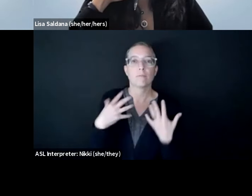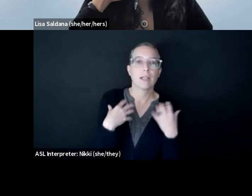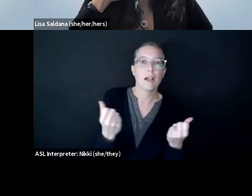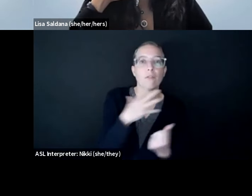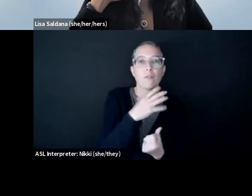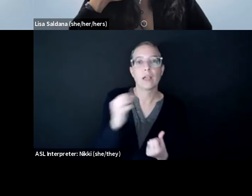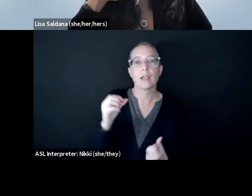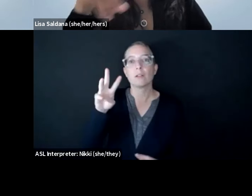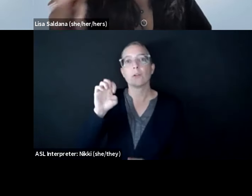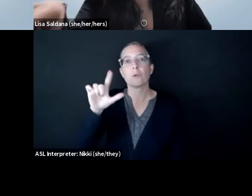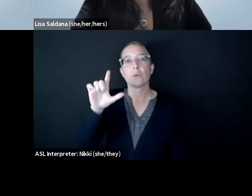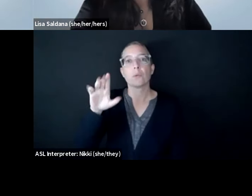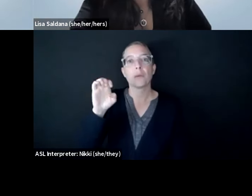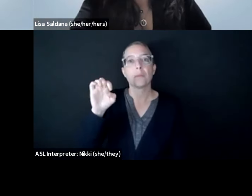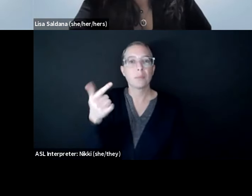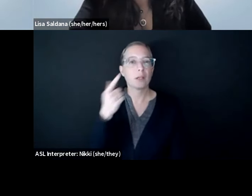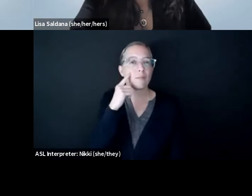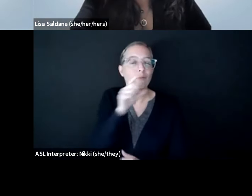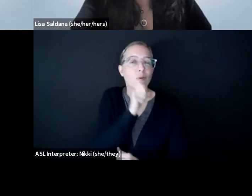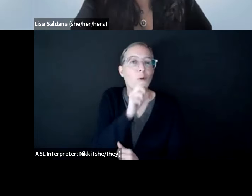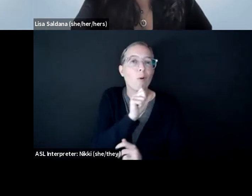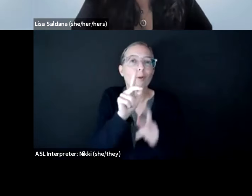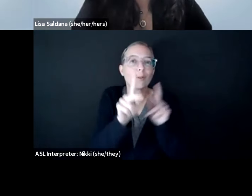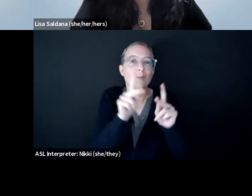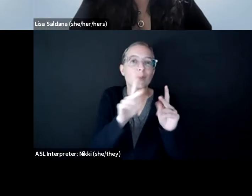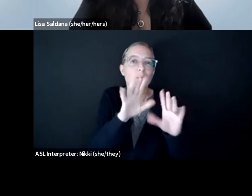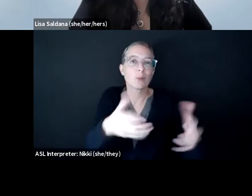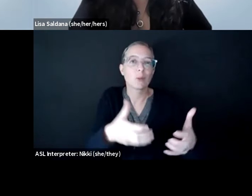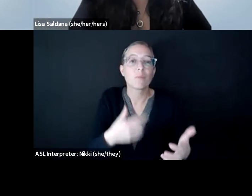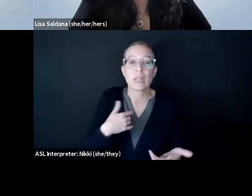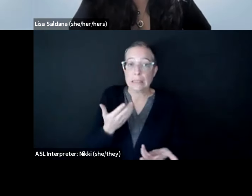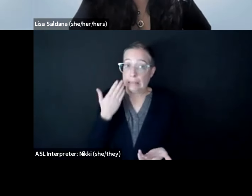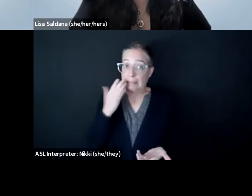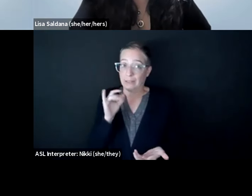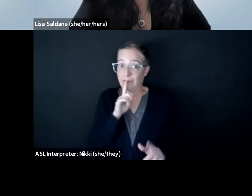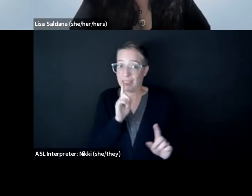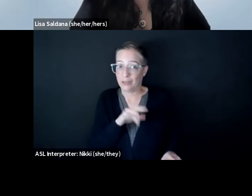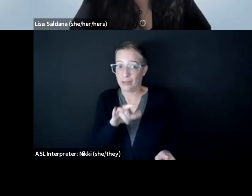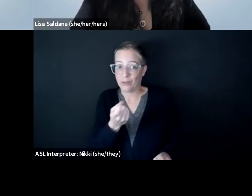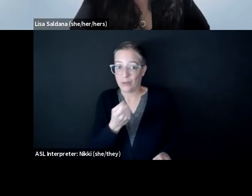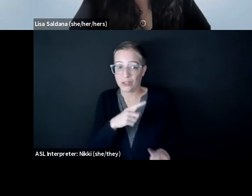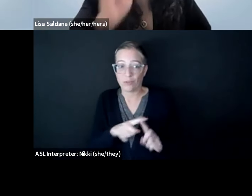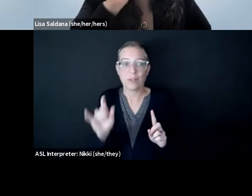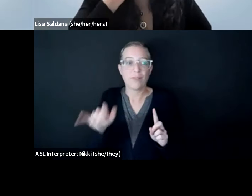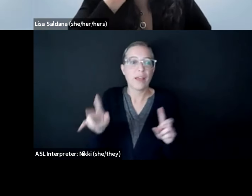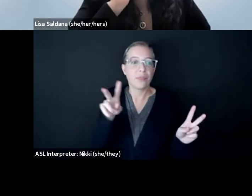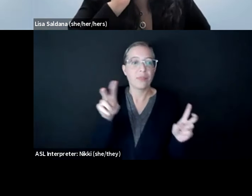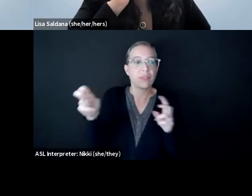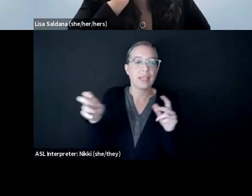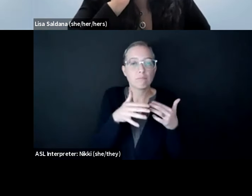Kris Krasnowski: I don't know if that quite answers your question but that's been that's sort of been a running theme as we've gone to deliver programs that.